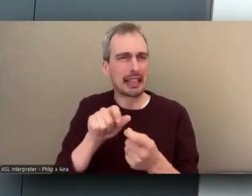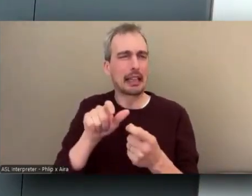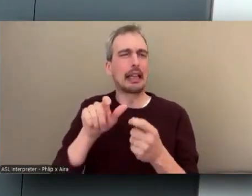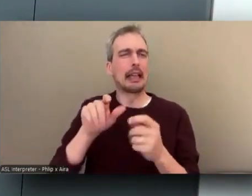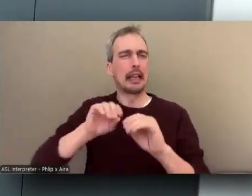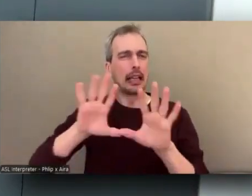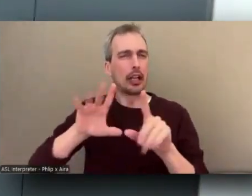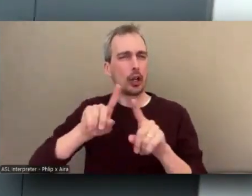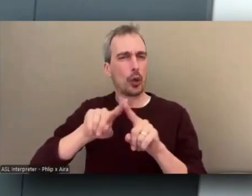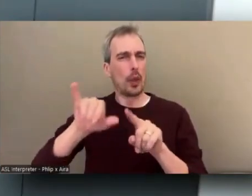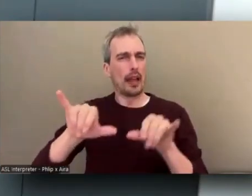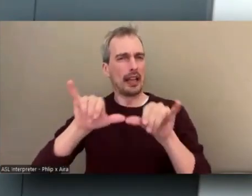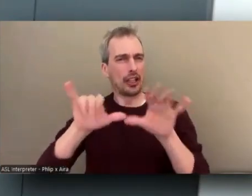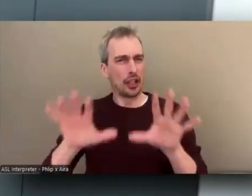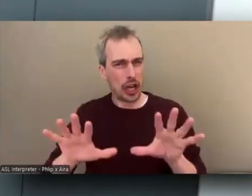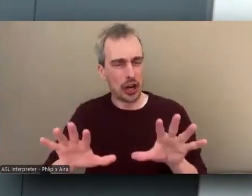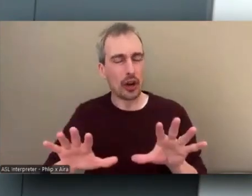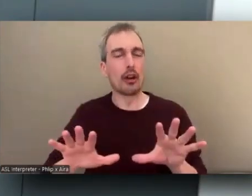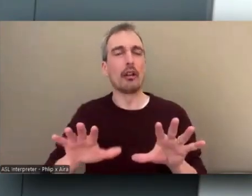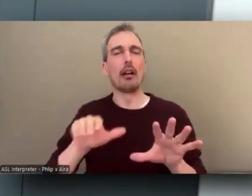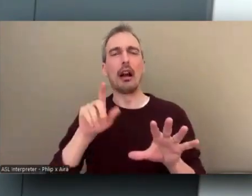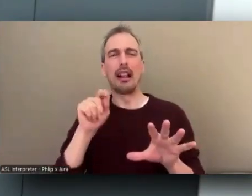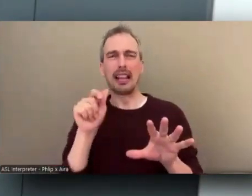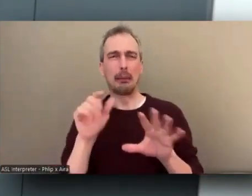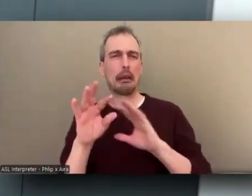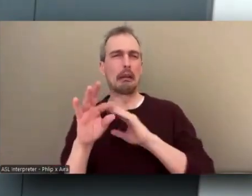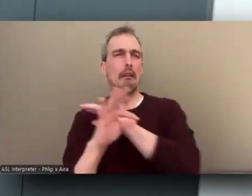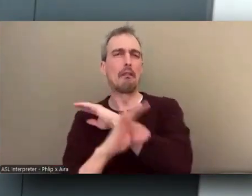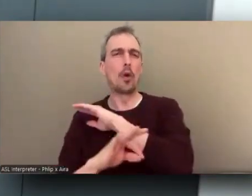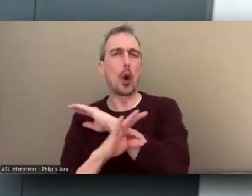It's really easy to just kind of turn off somehow.